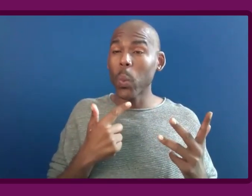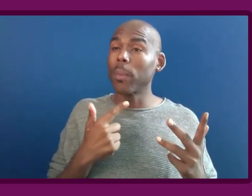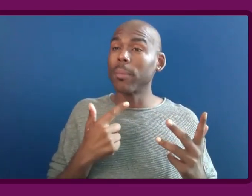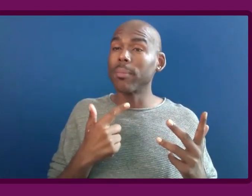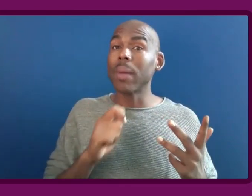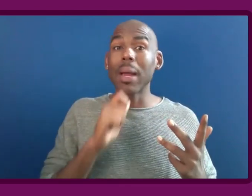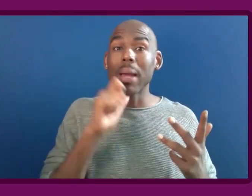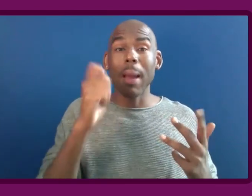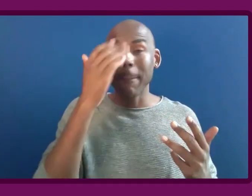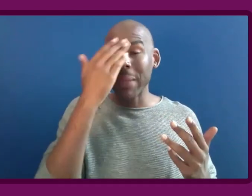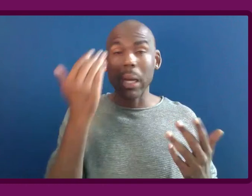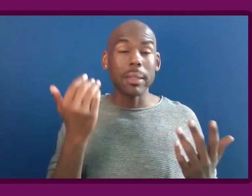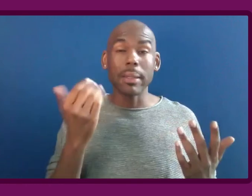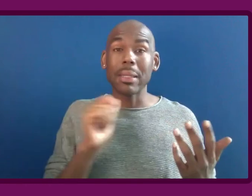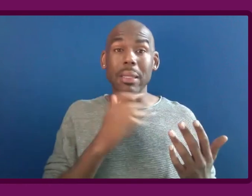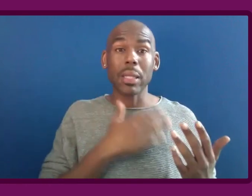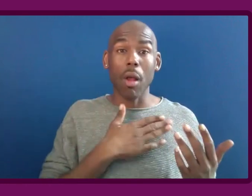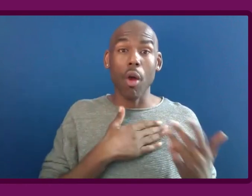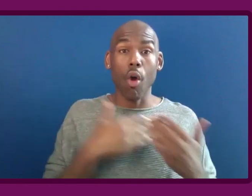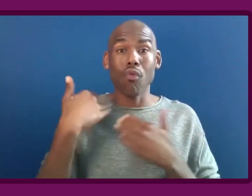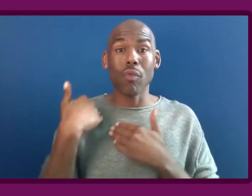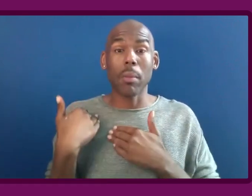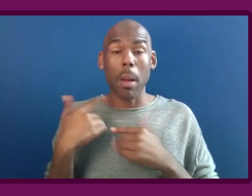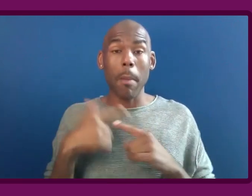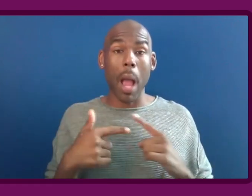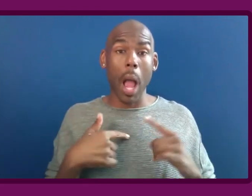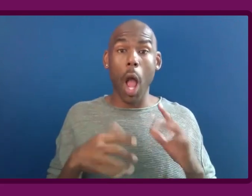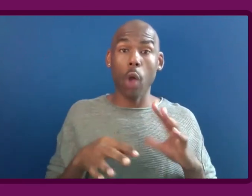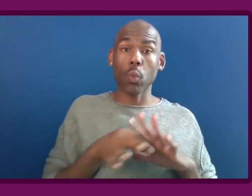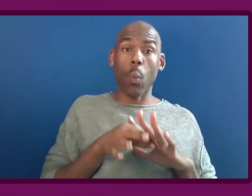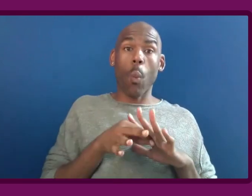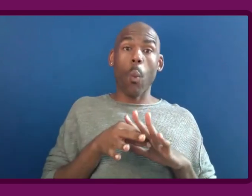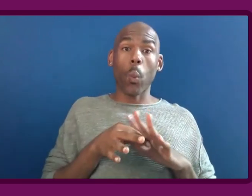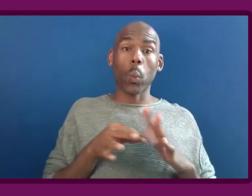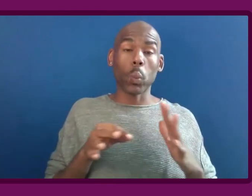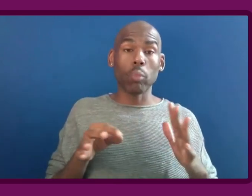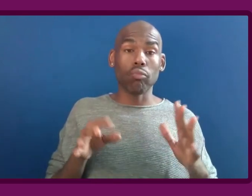It's been a long journey. To me, I've been having a disability for around 21 years of